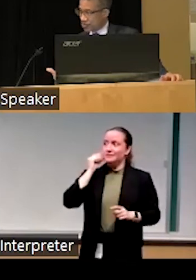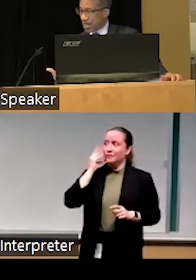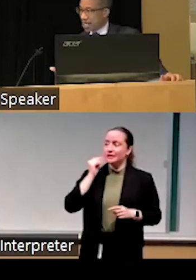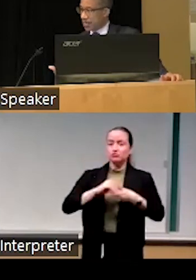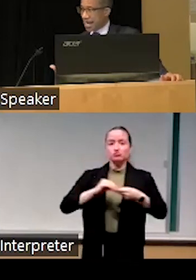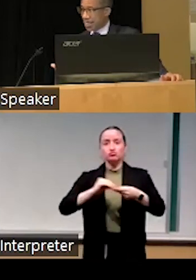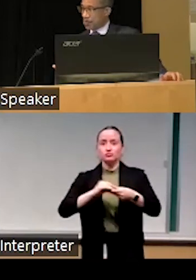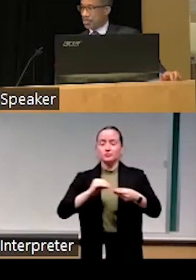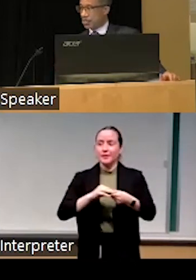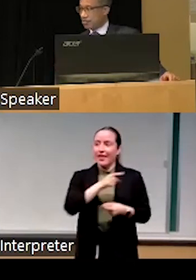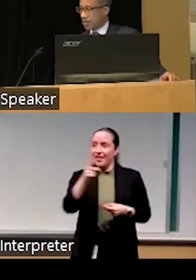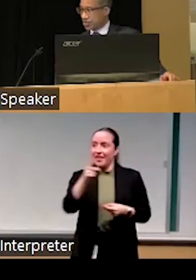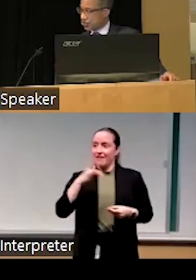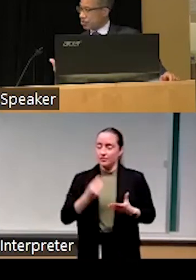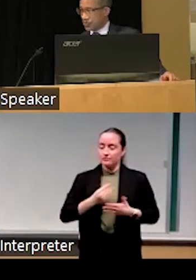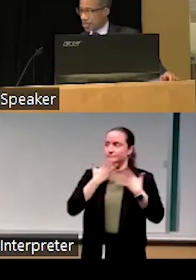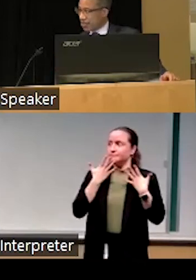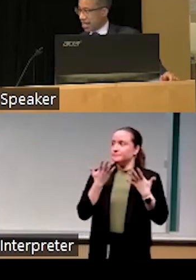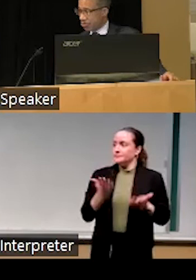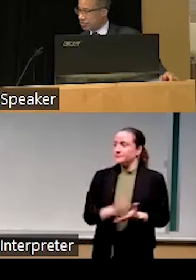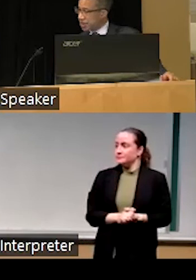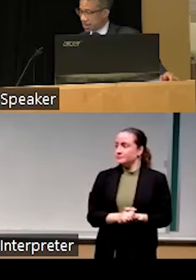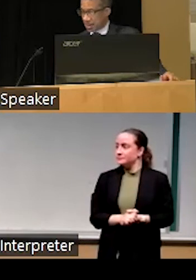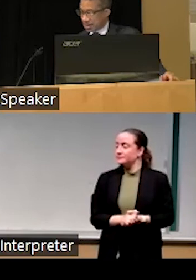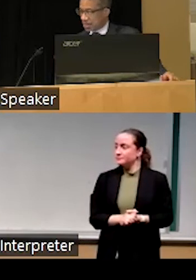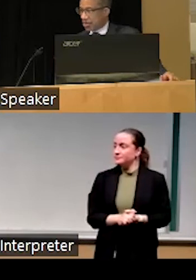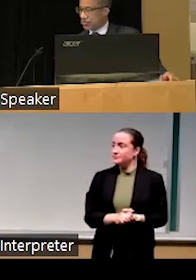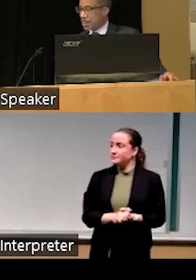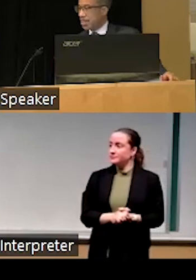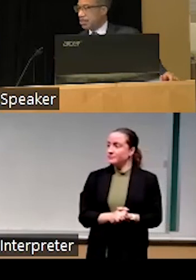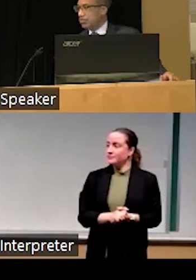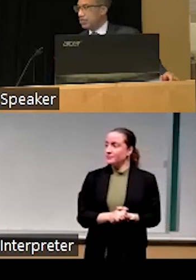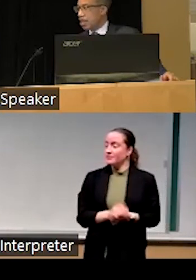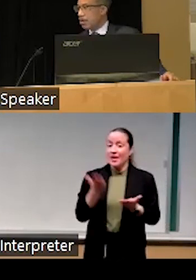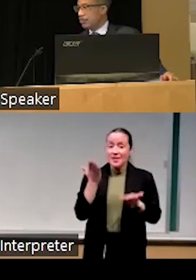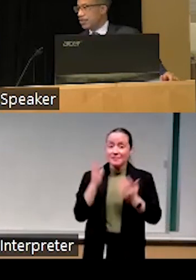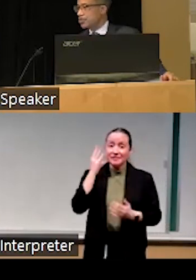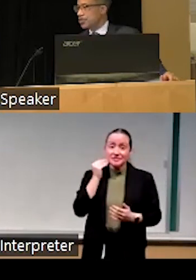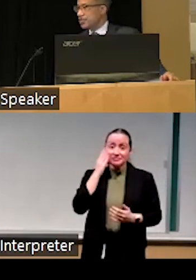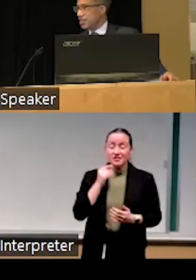may not have had as much of but just sort of sharing how how unique all of our experiences